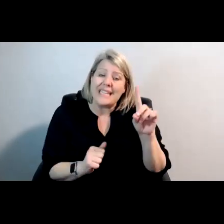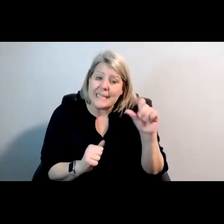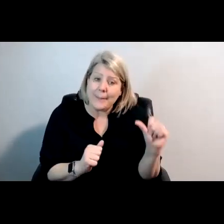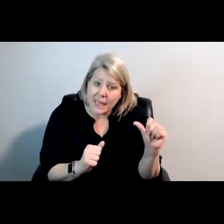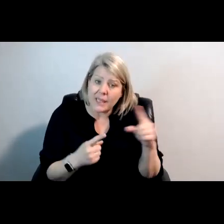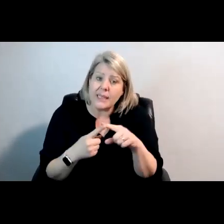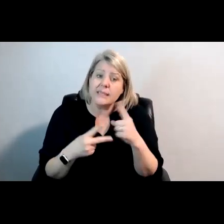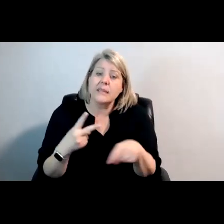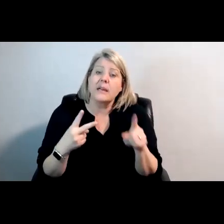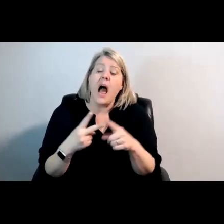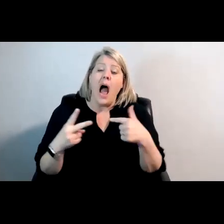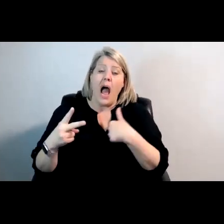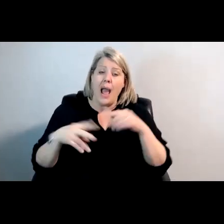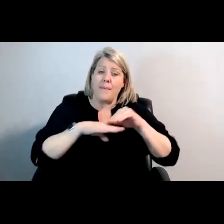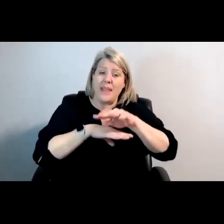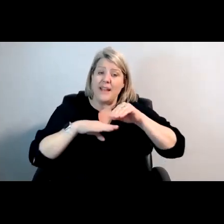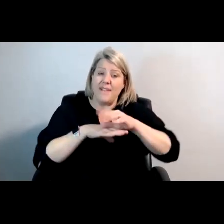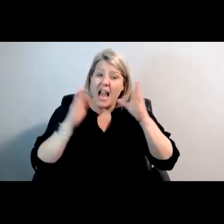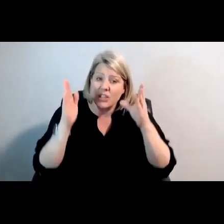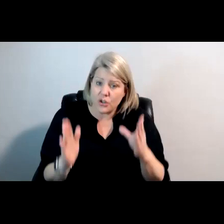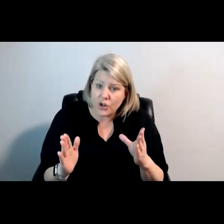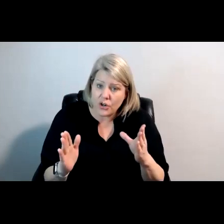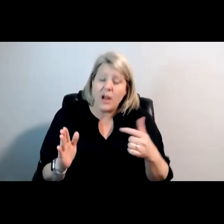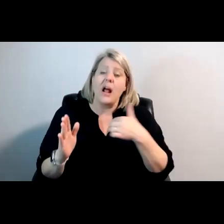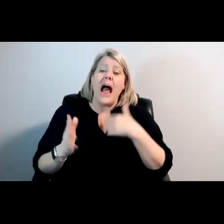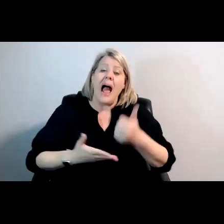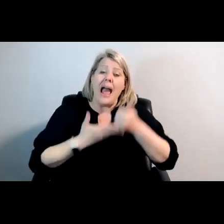and I'm the advisor to say I help the group members